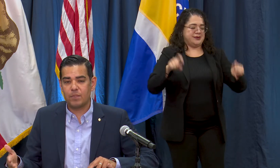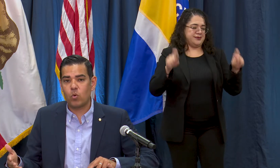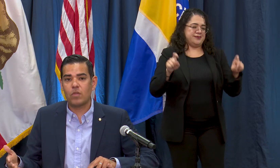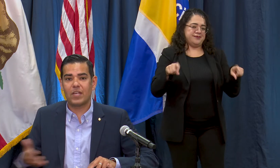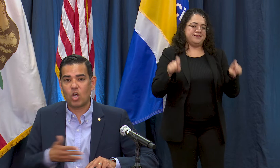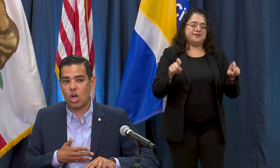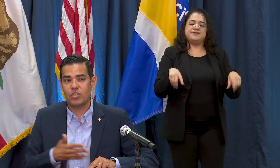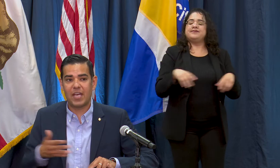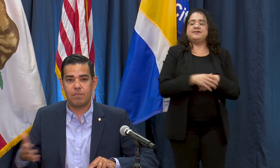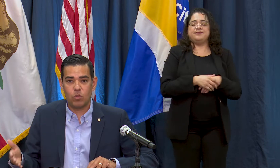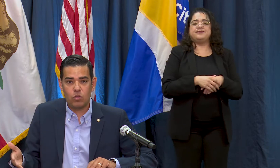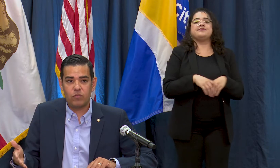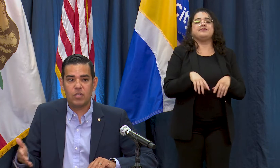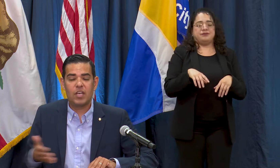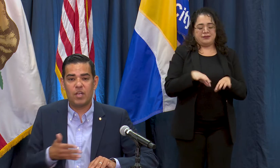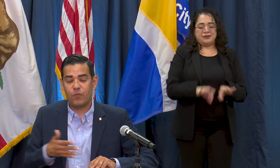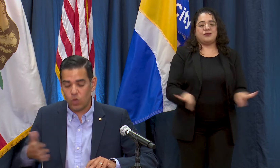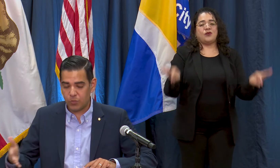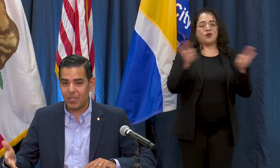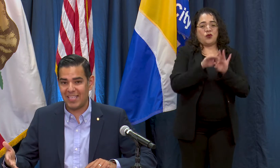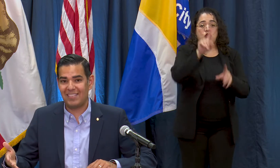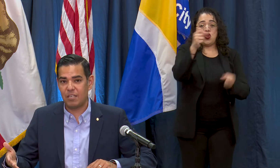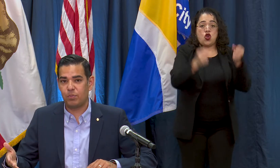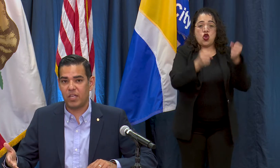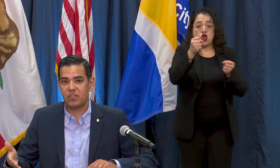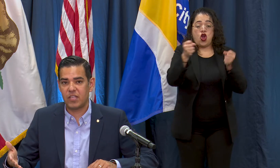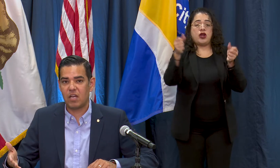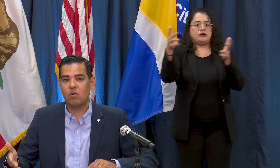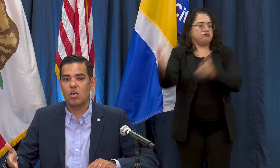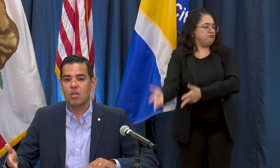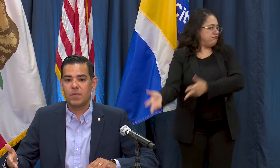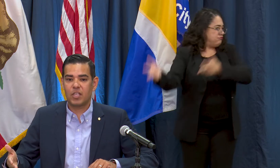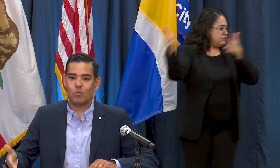important that cars get moved. Enforcement is in place now because we